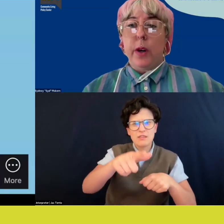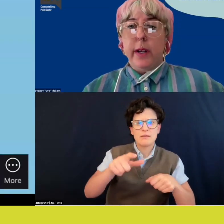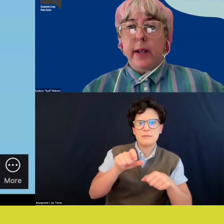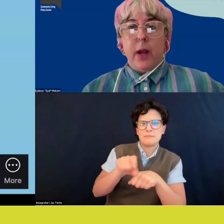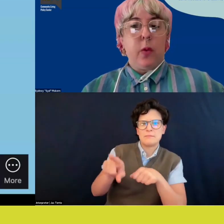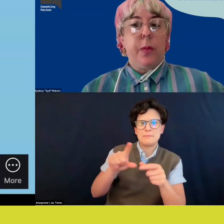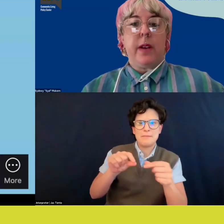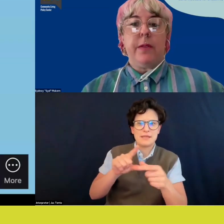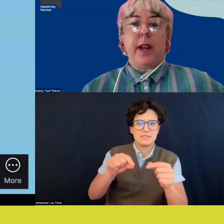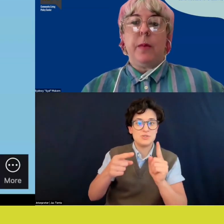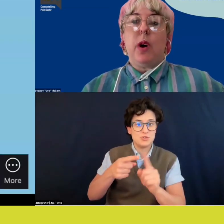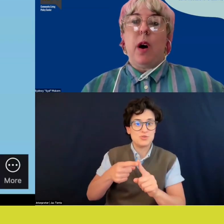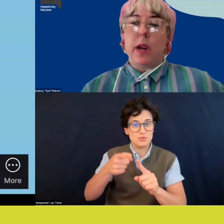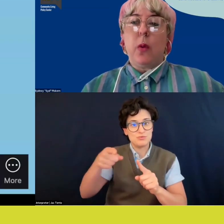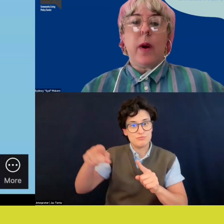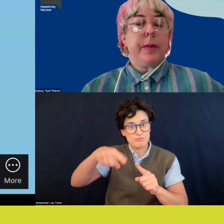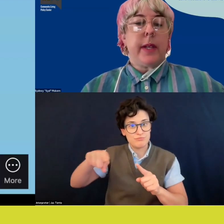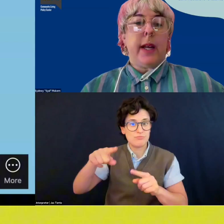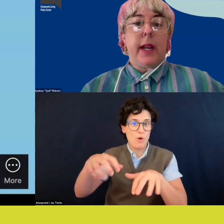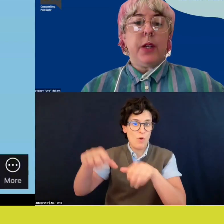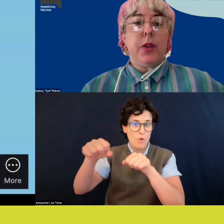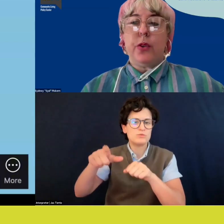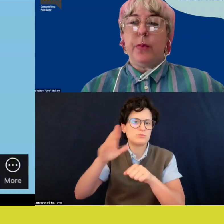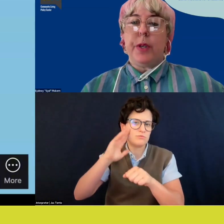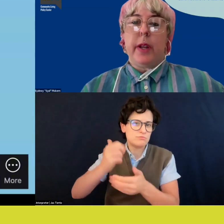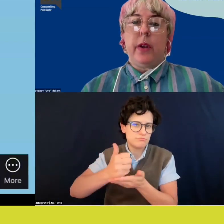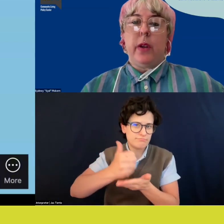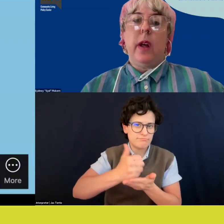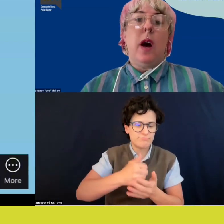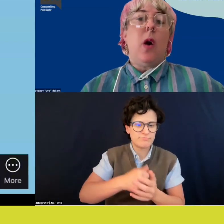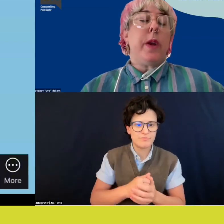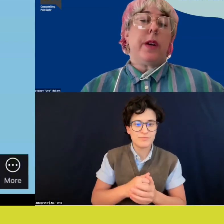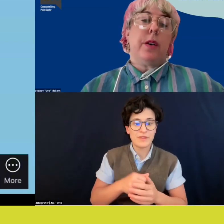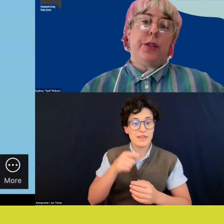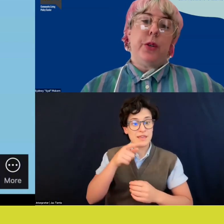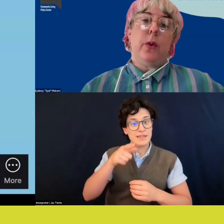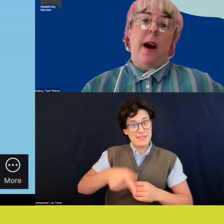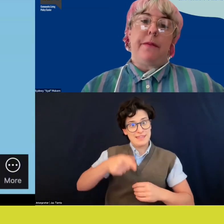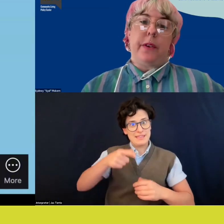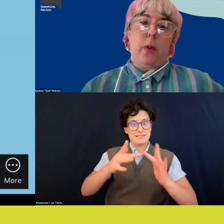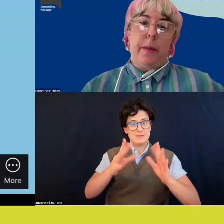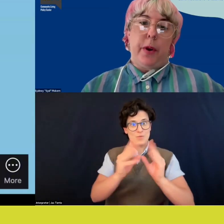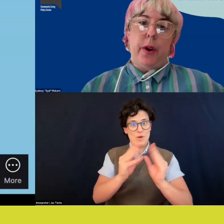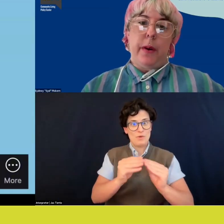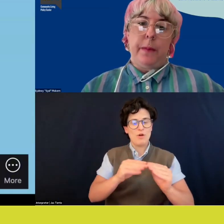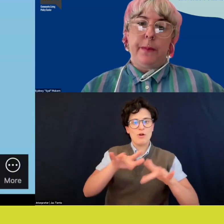recorded and and will be available on our website and YouTube channel a week or two after the webinar.